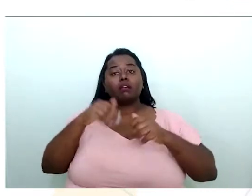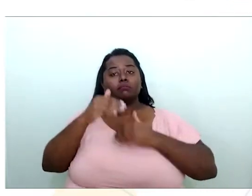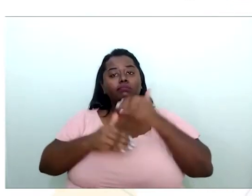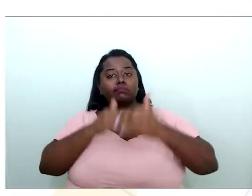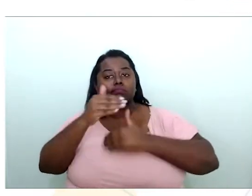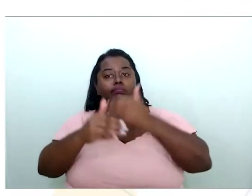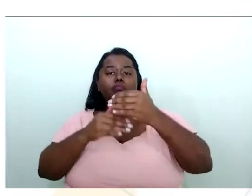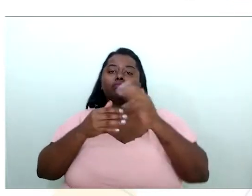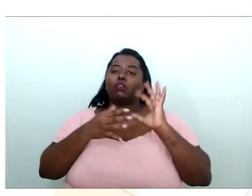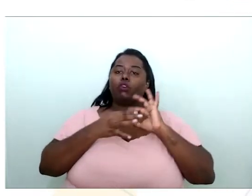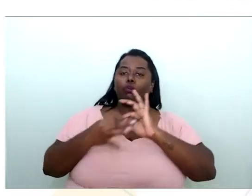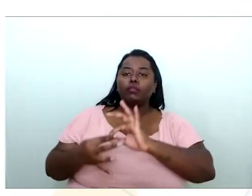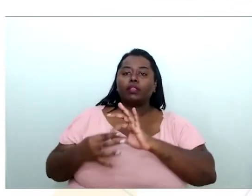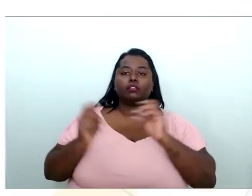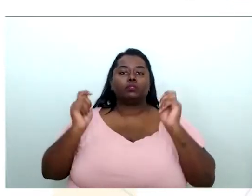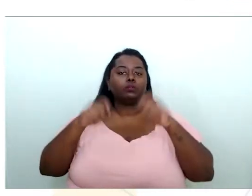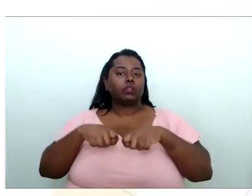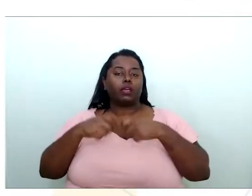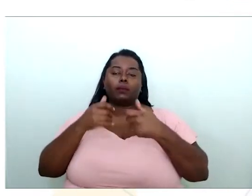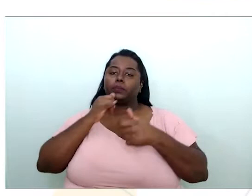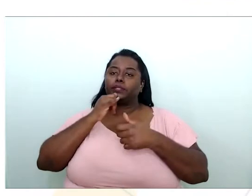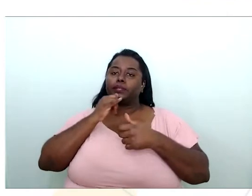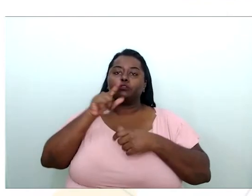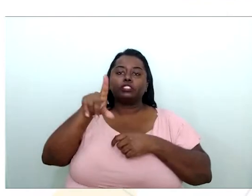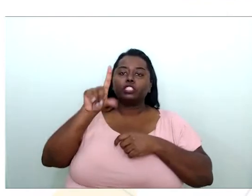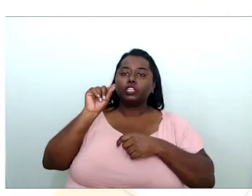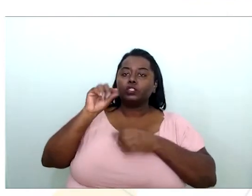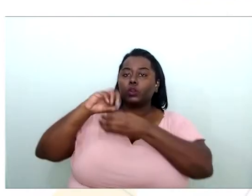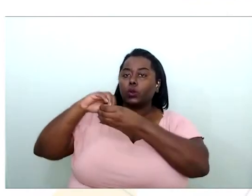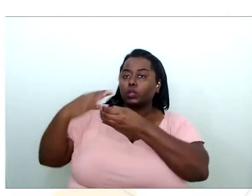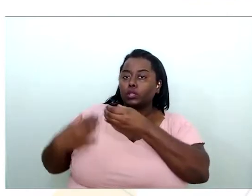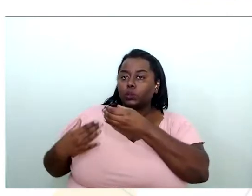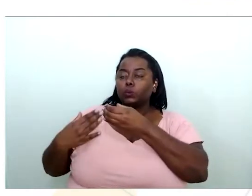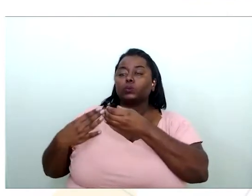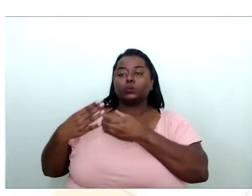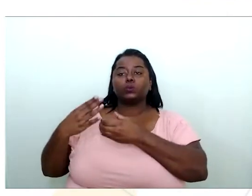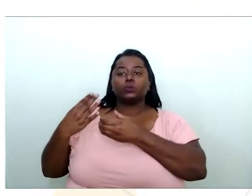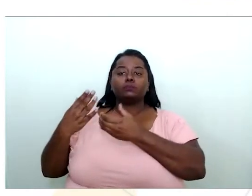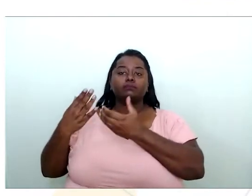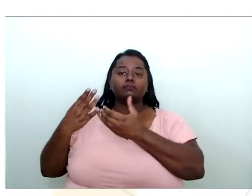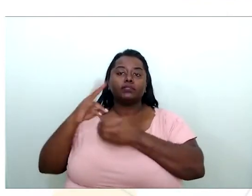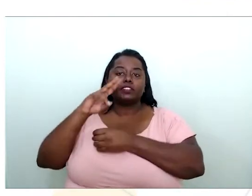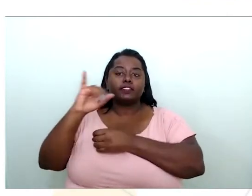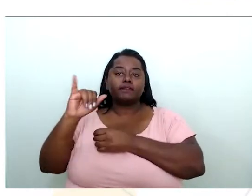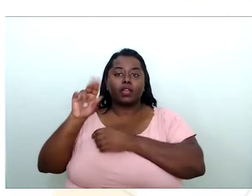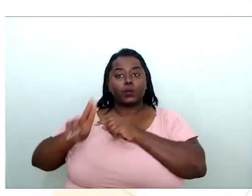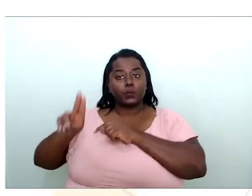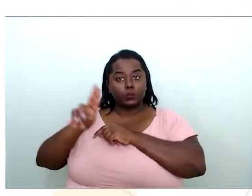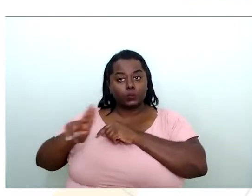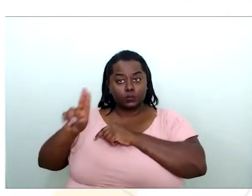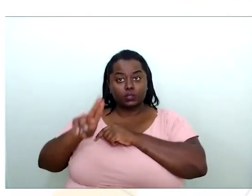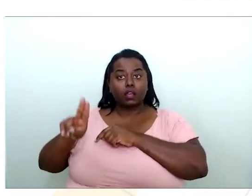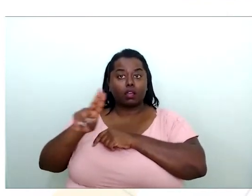context a problem situation or scenario then you select content that will